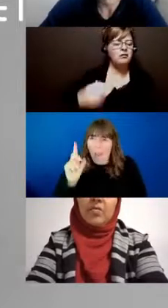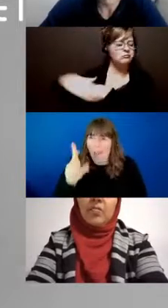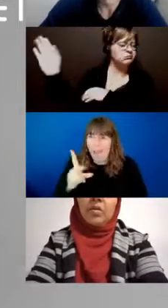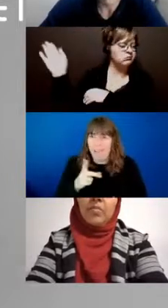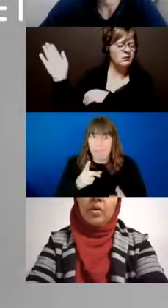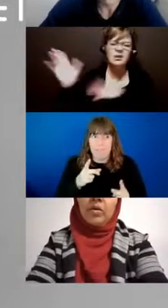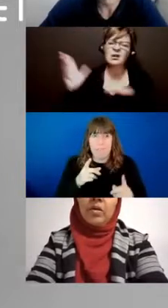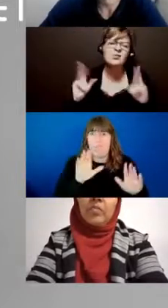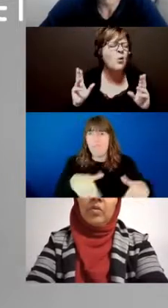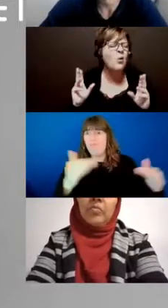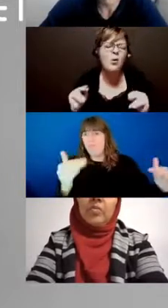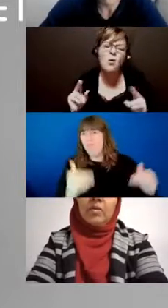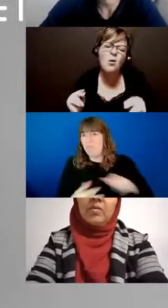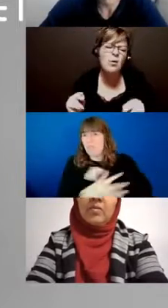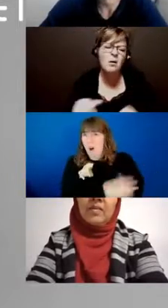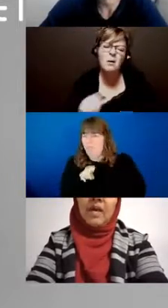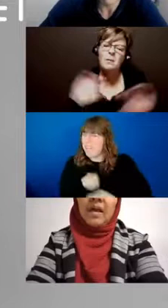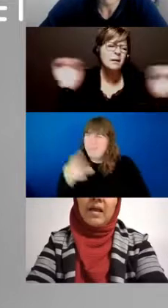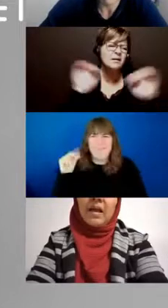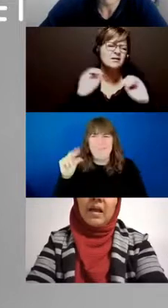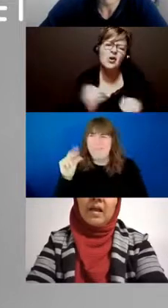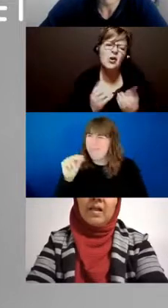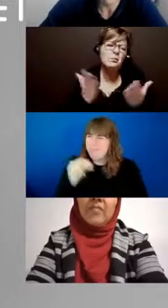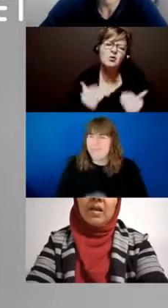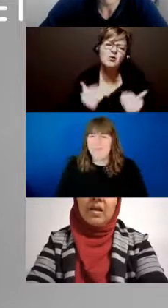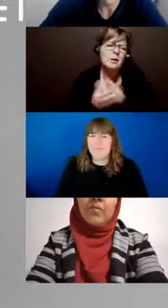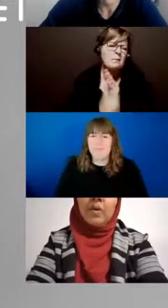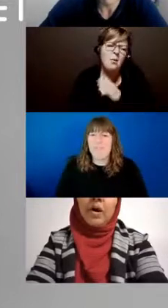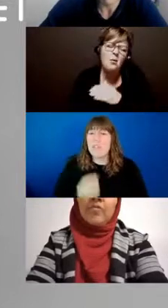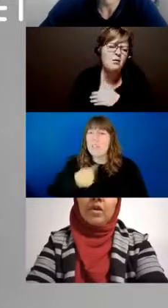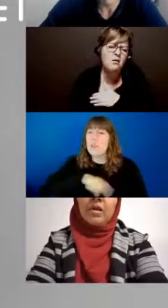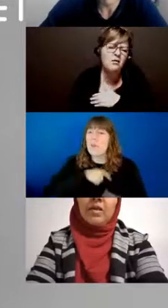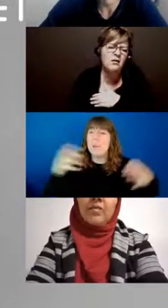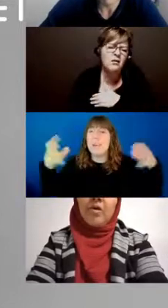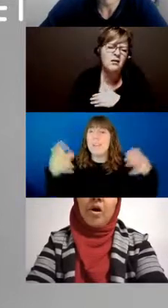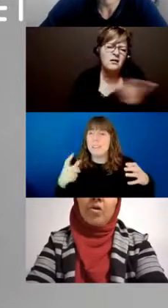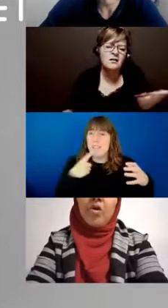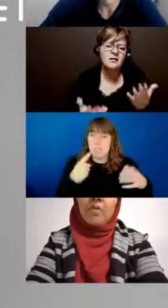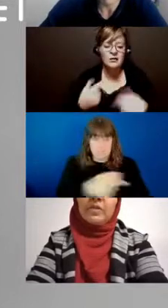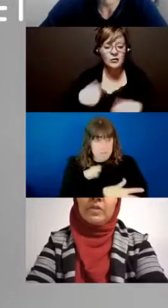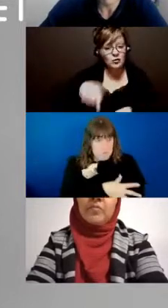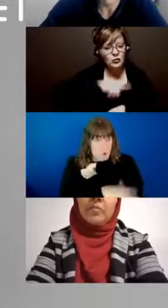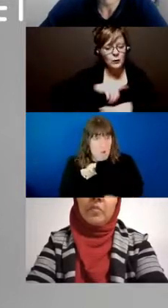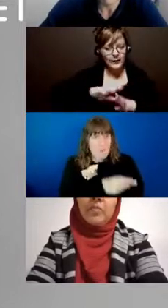we are building a movement to say living in poverty is not an option for people with